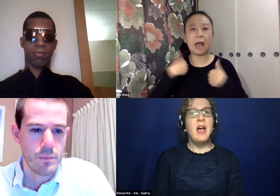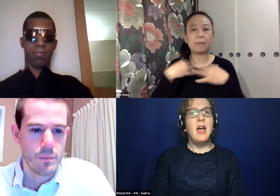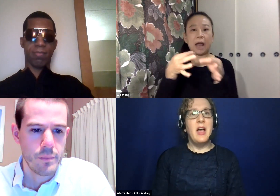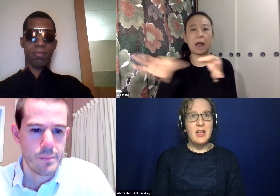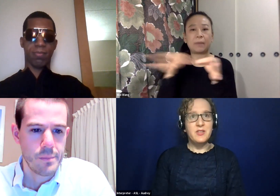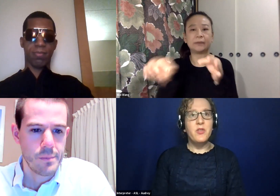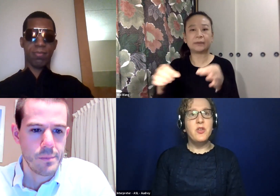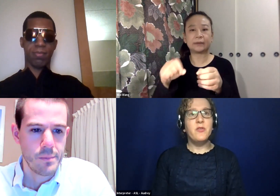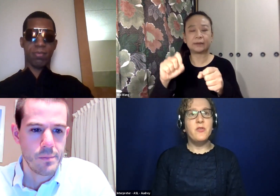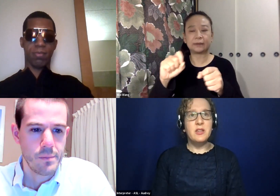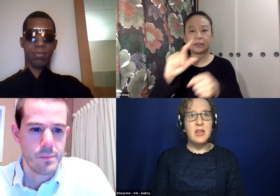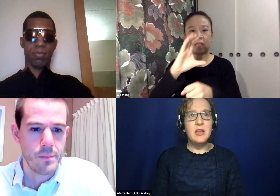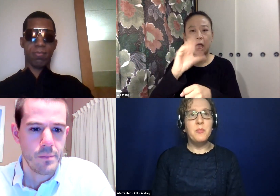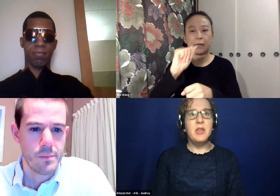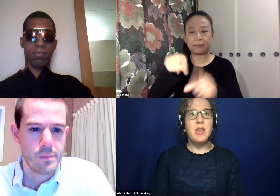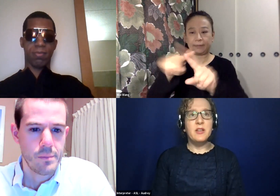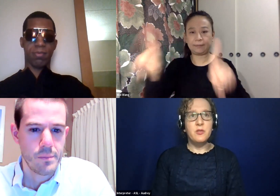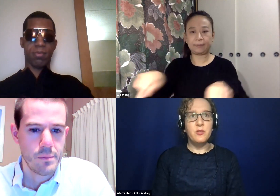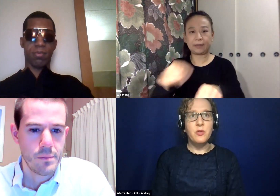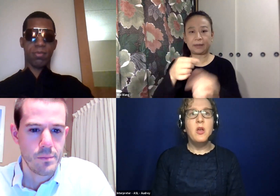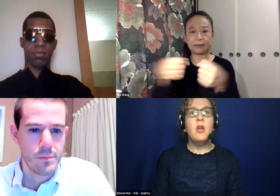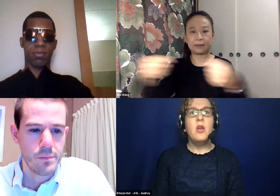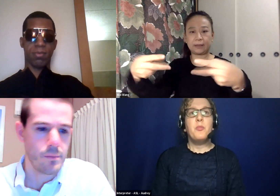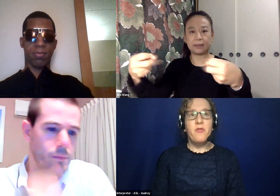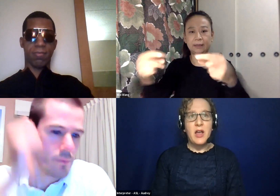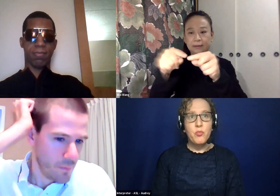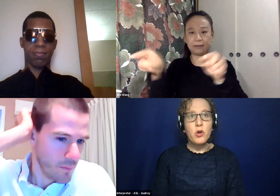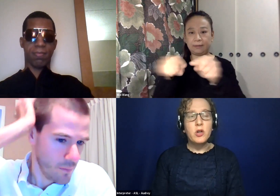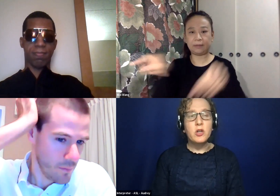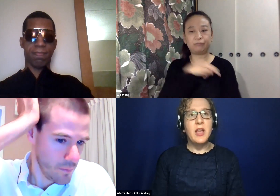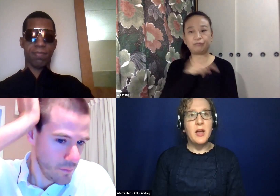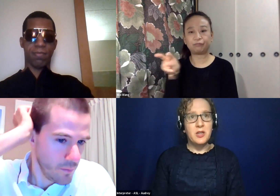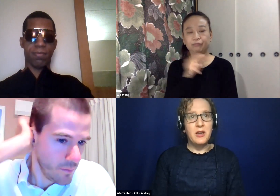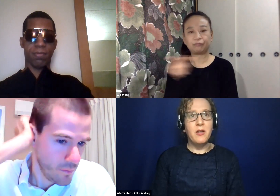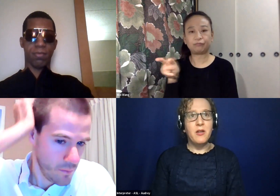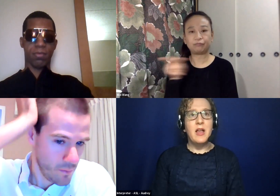And so the University began to provide more closed captioning,